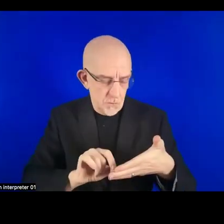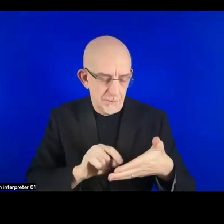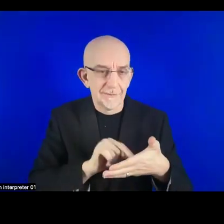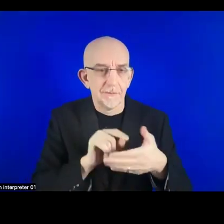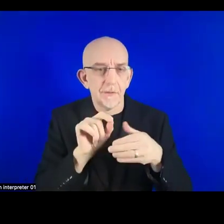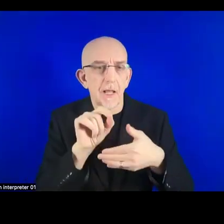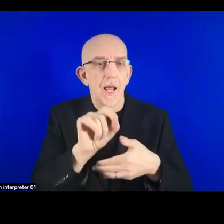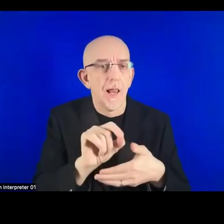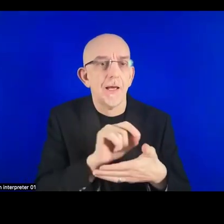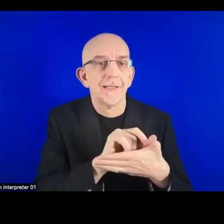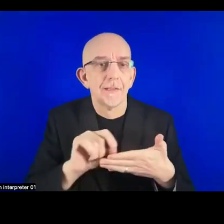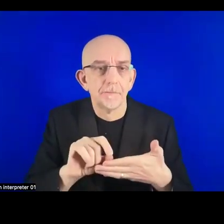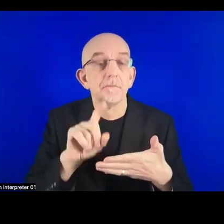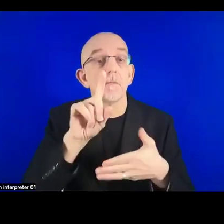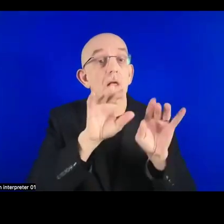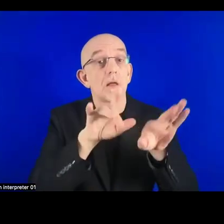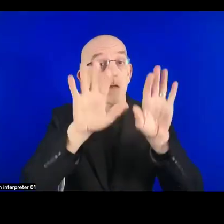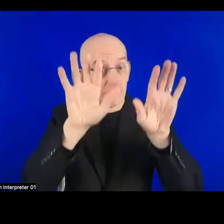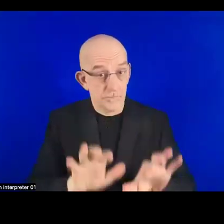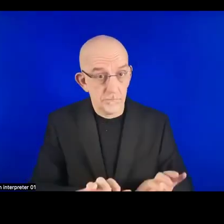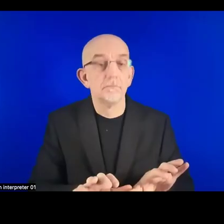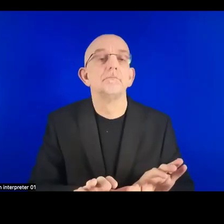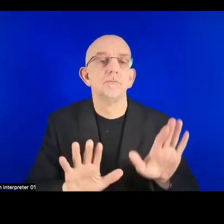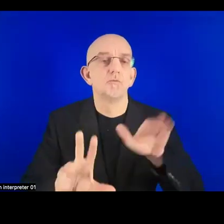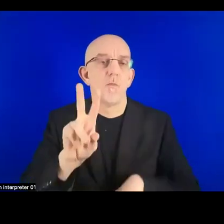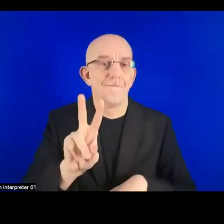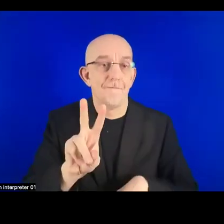microphone so this person can ask their question on the mic. If I can manage to do that.